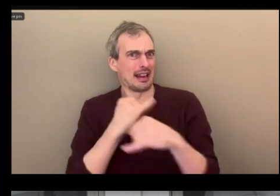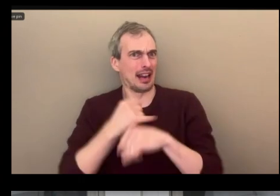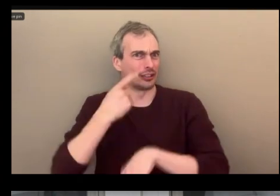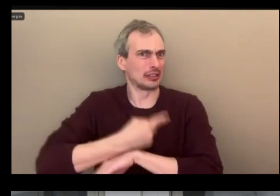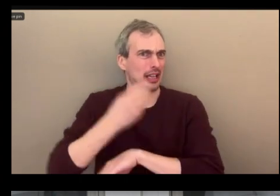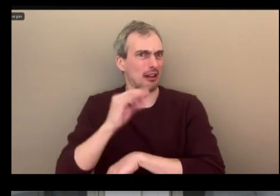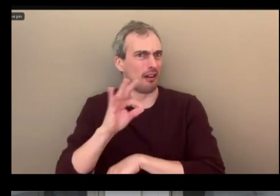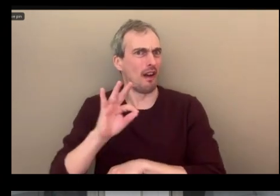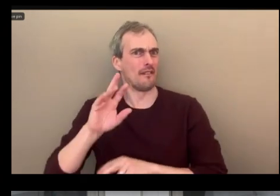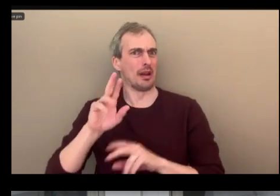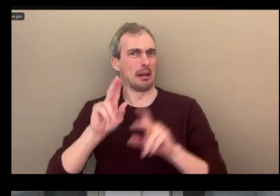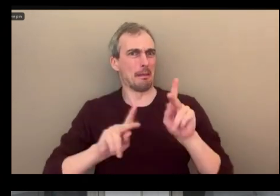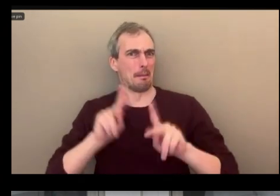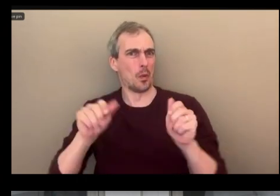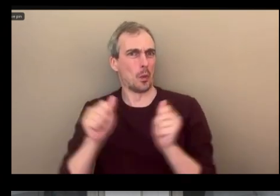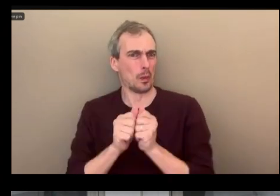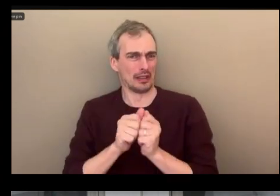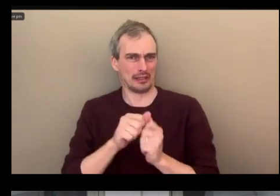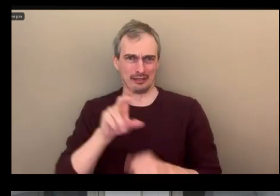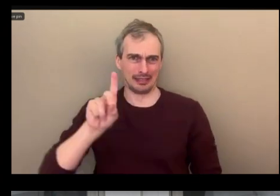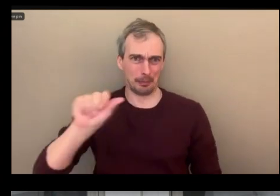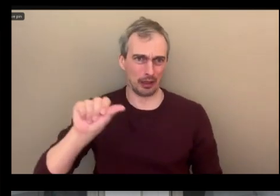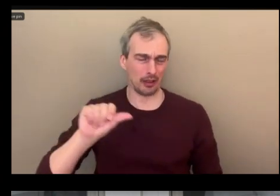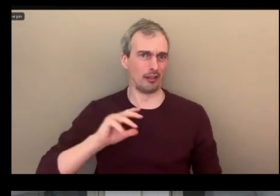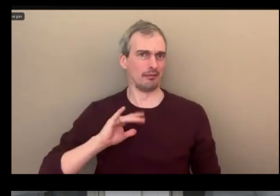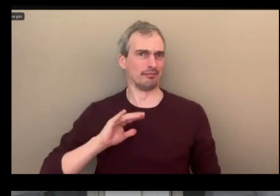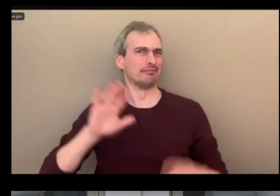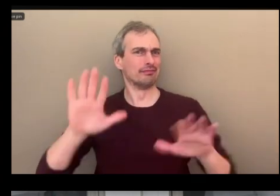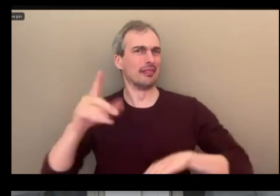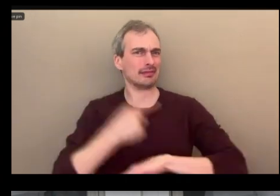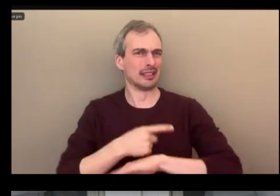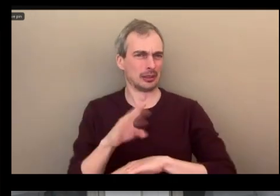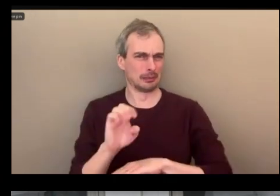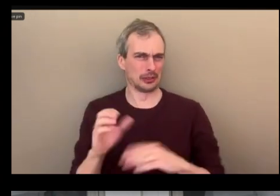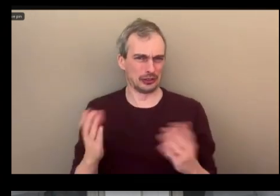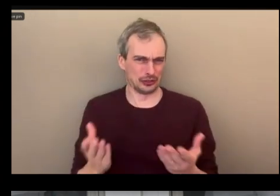You know, our theme at Verizon for accessibility this year has been all in together.